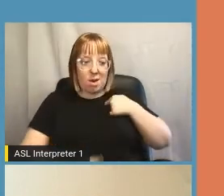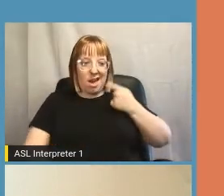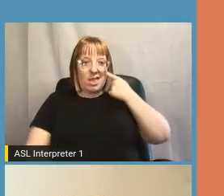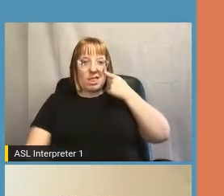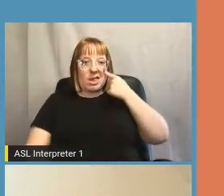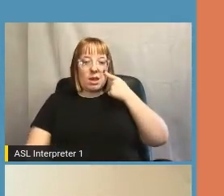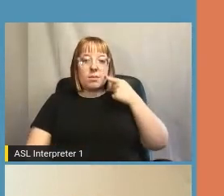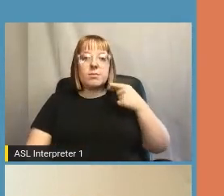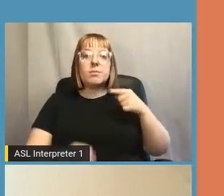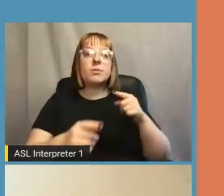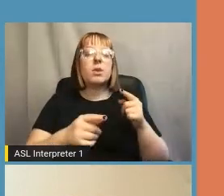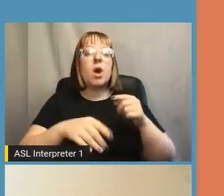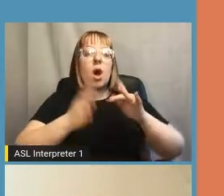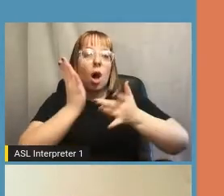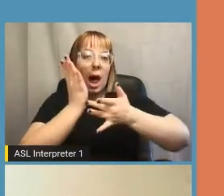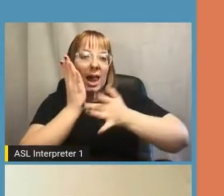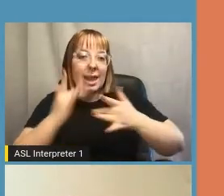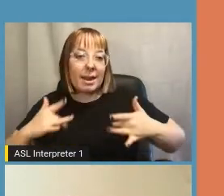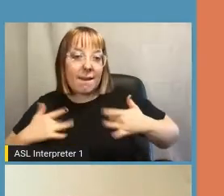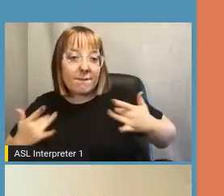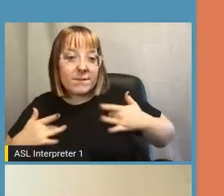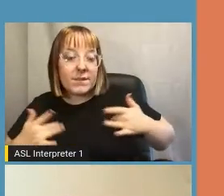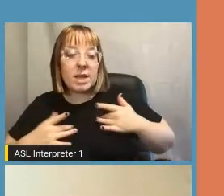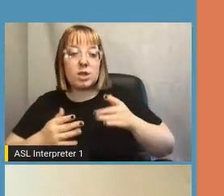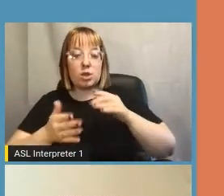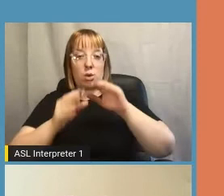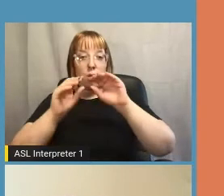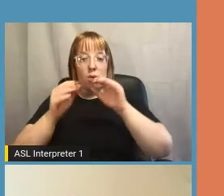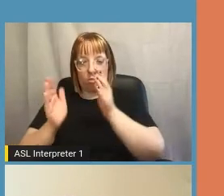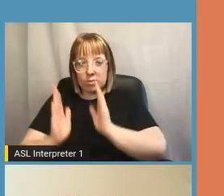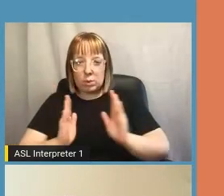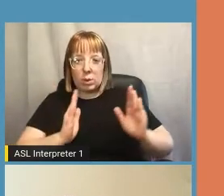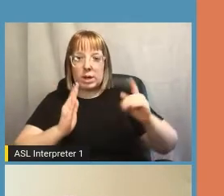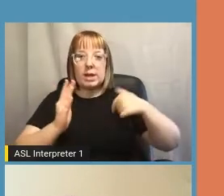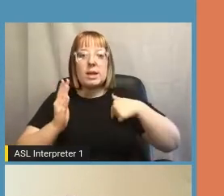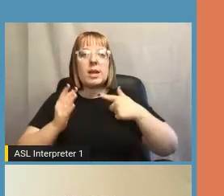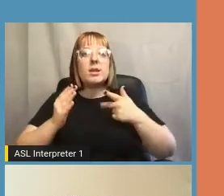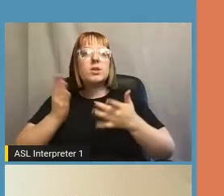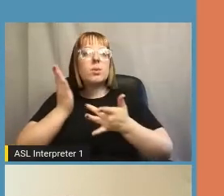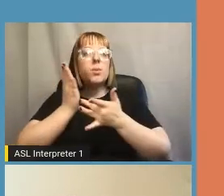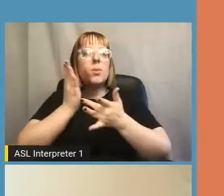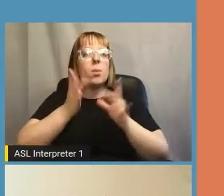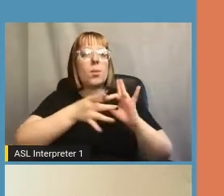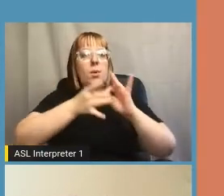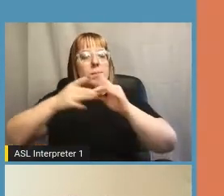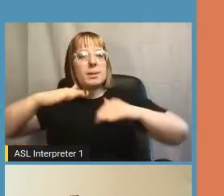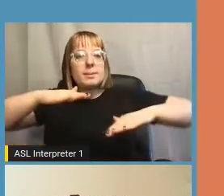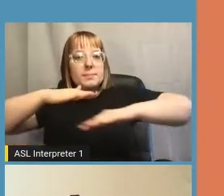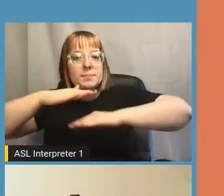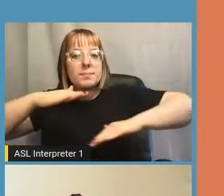an online event that's organized on a web-based comprehensive virtual exhibition platform uh